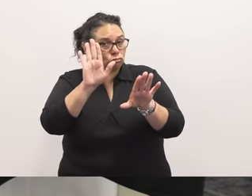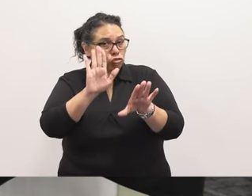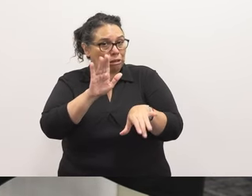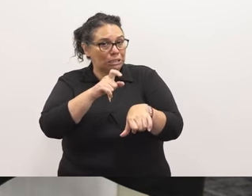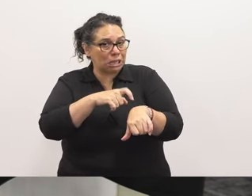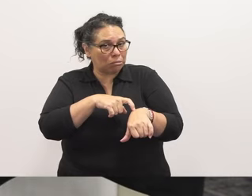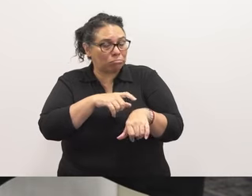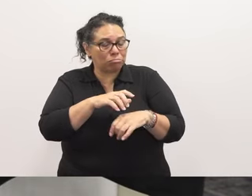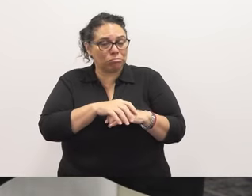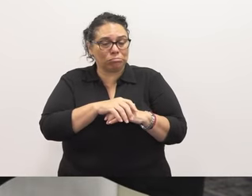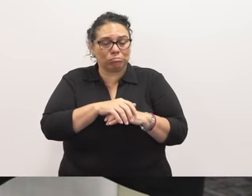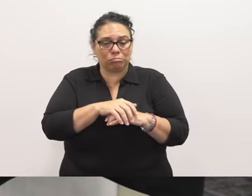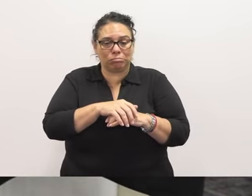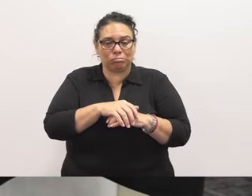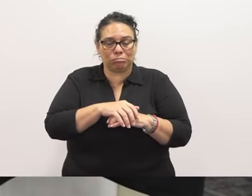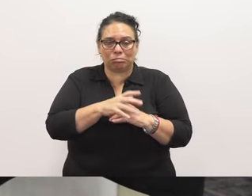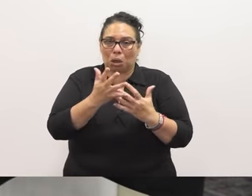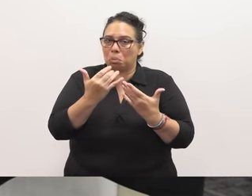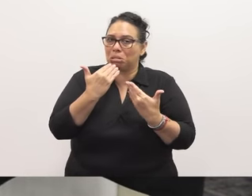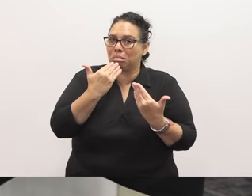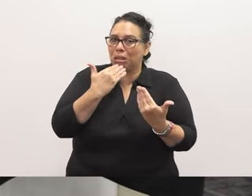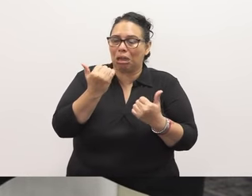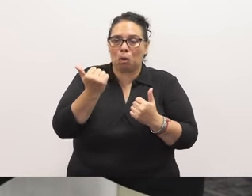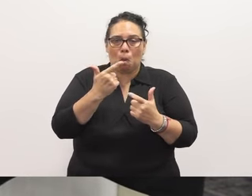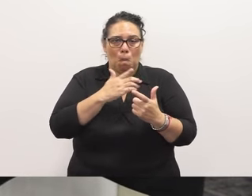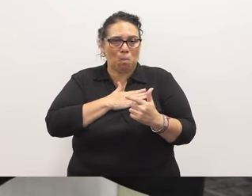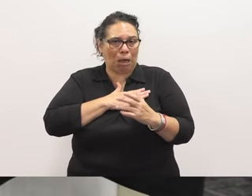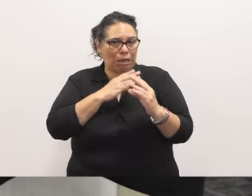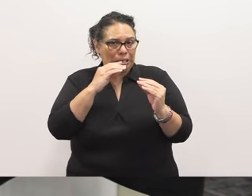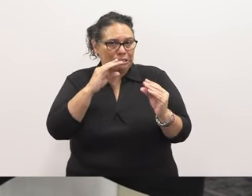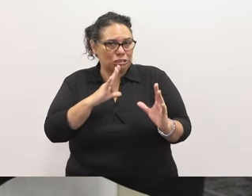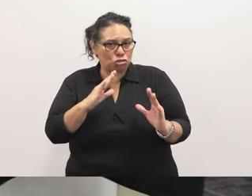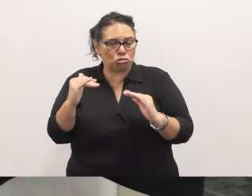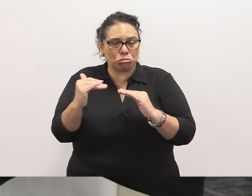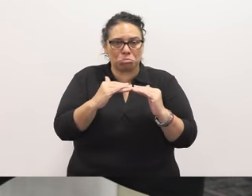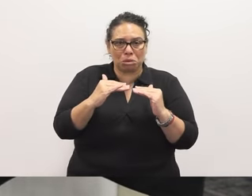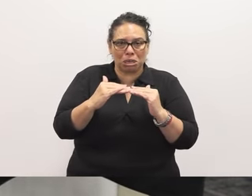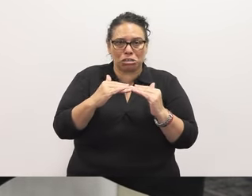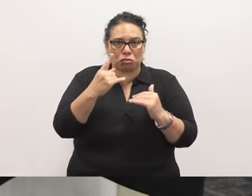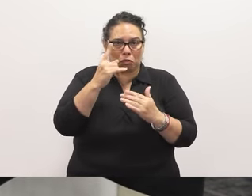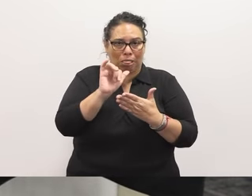And I would like to thank all my teachers and peers for that. Thank you.